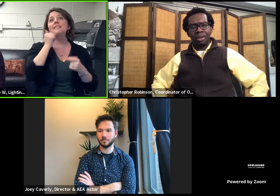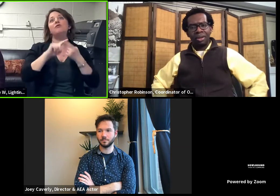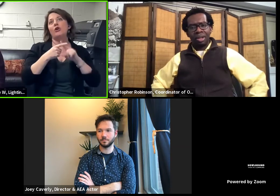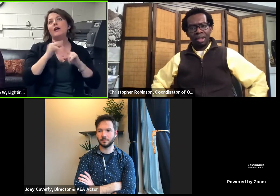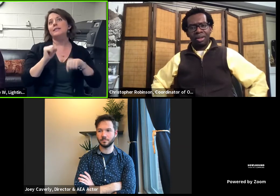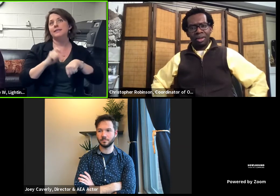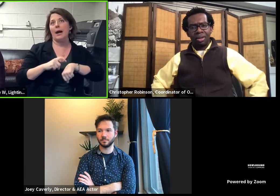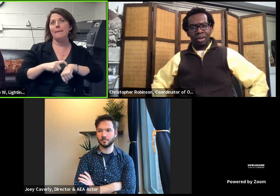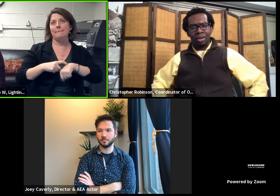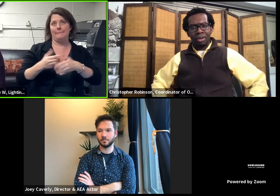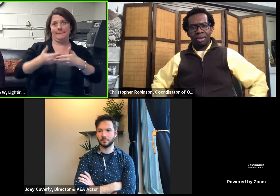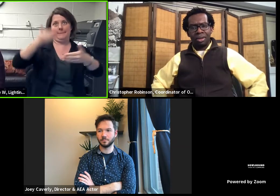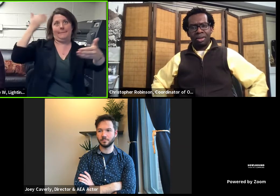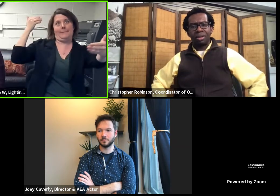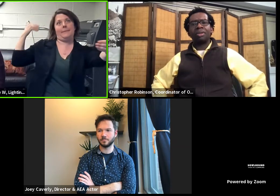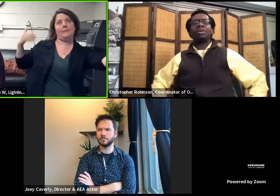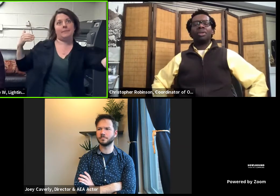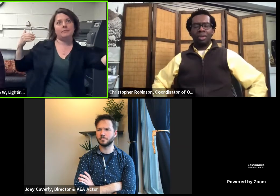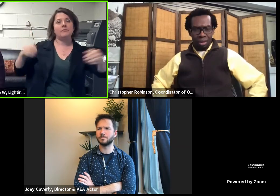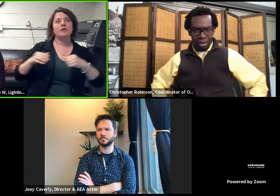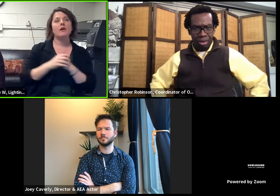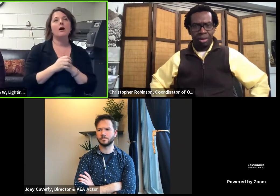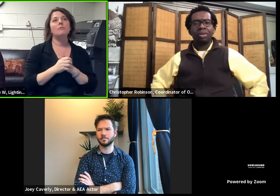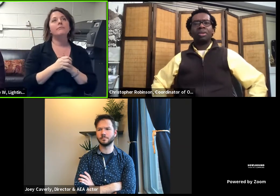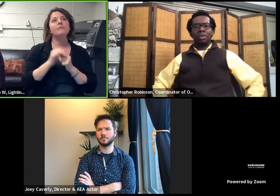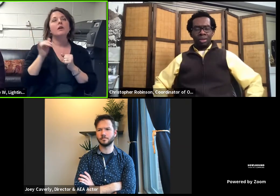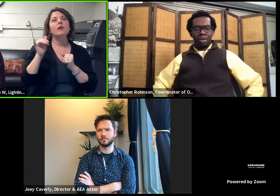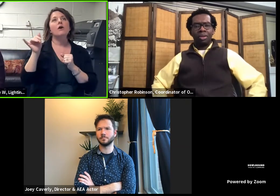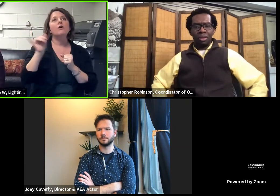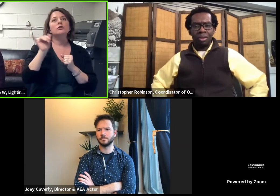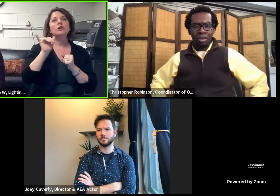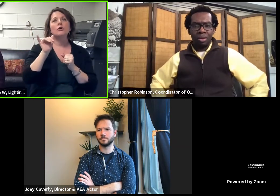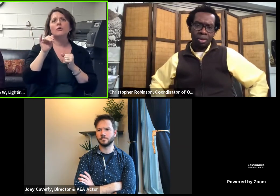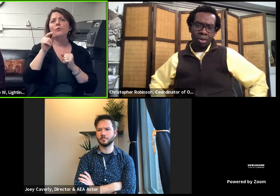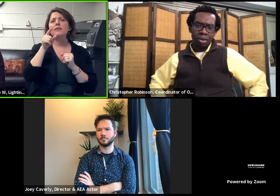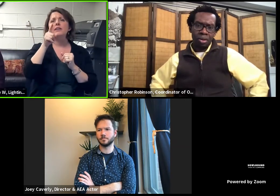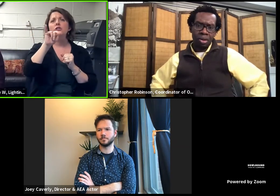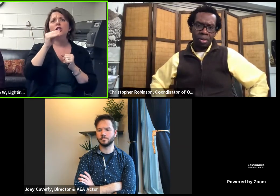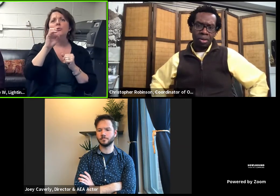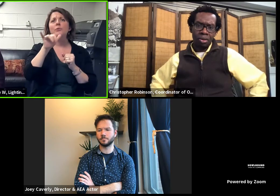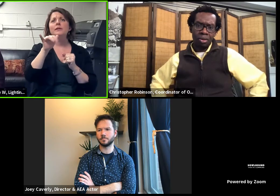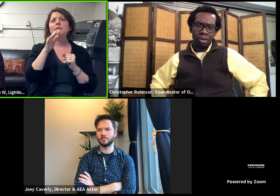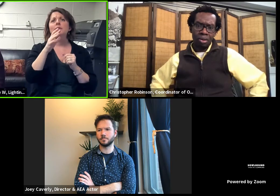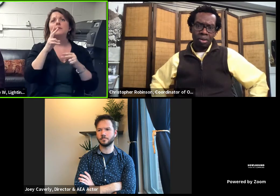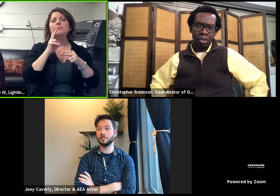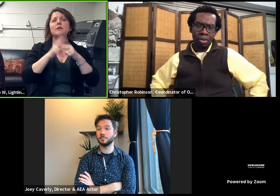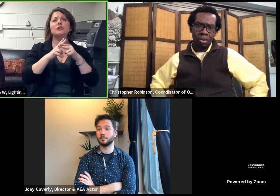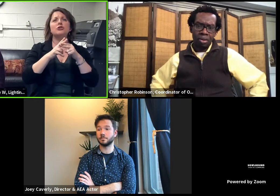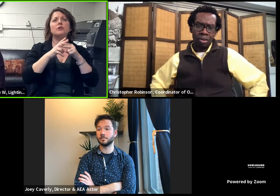And really start that process far in advance. That's why I said it includes time.